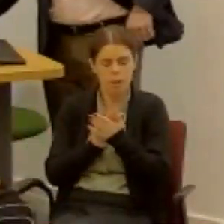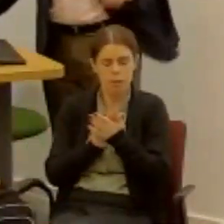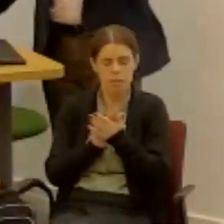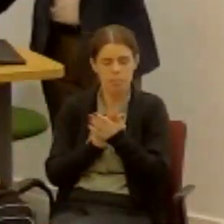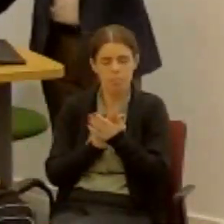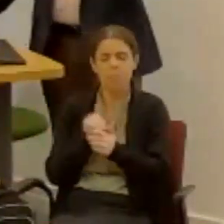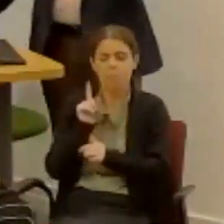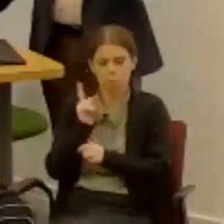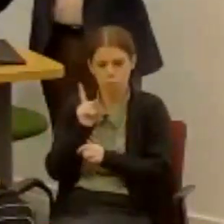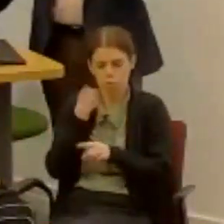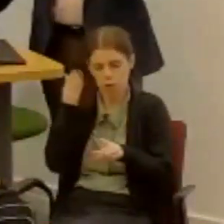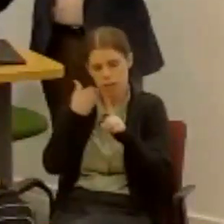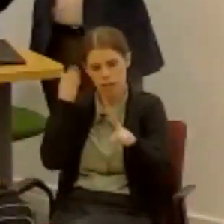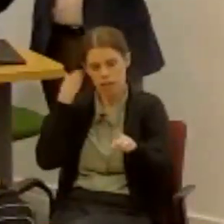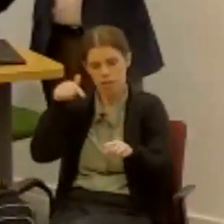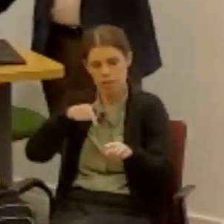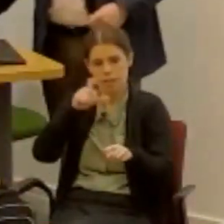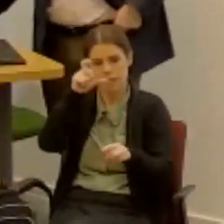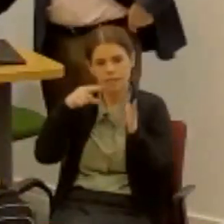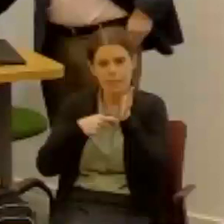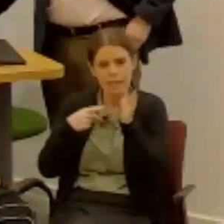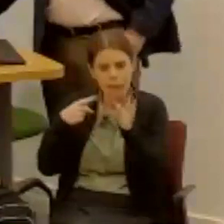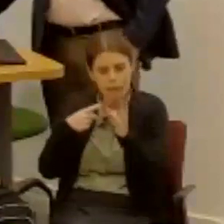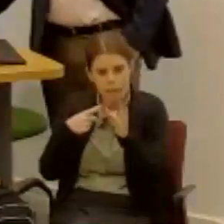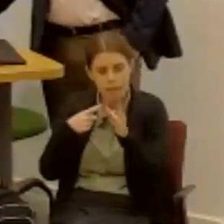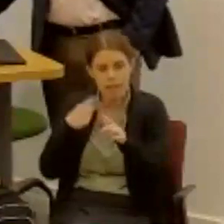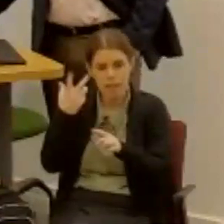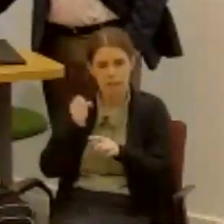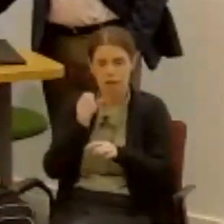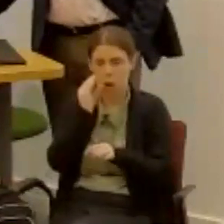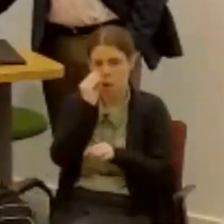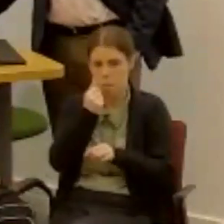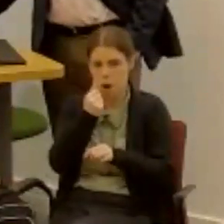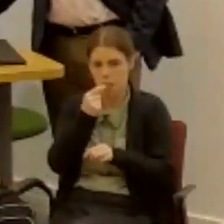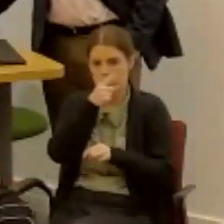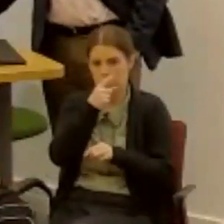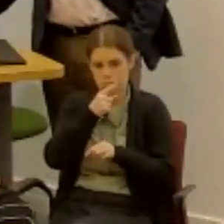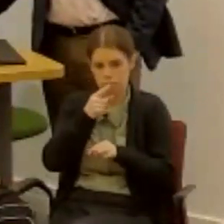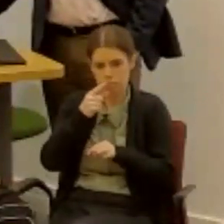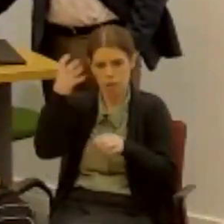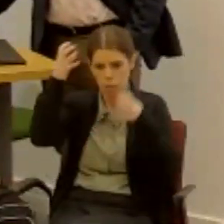was really distinctive about the CTE pathology was this these brown blobs that you can see in the brain sections there.